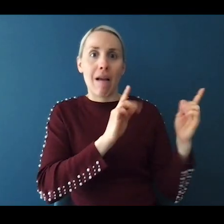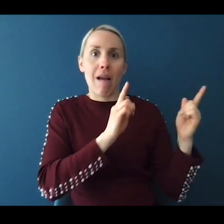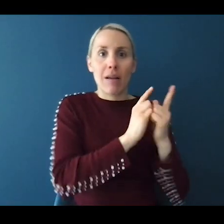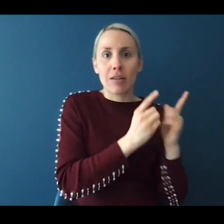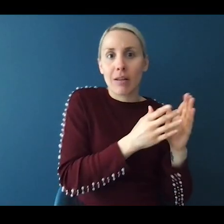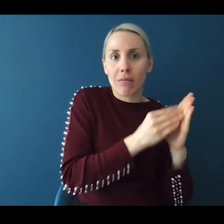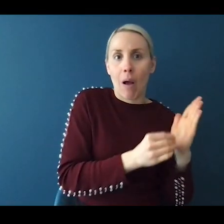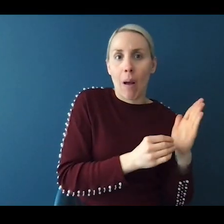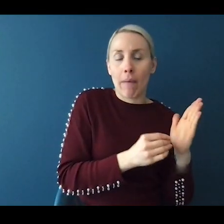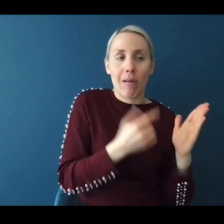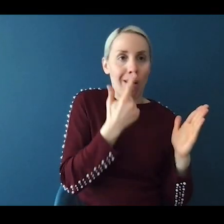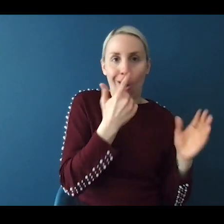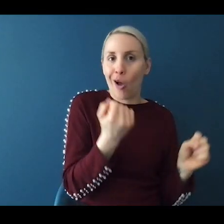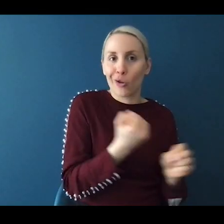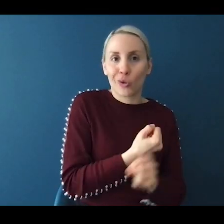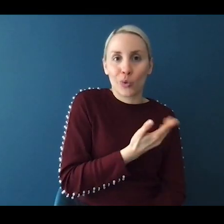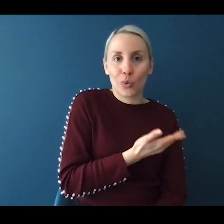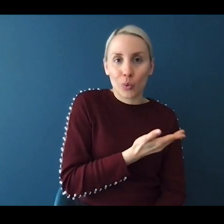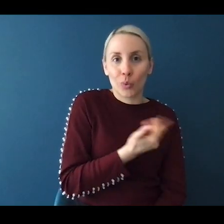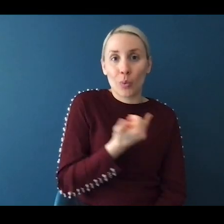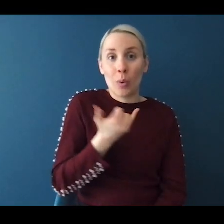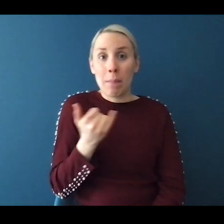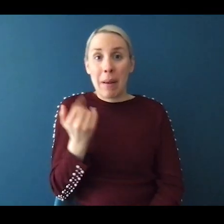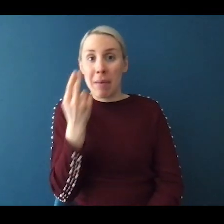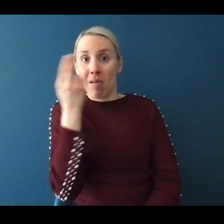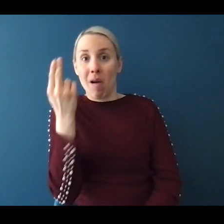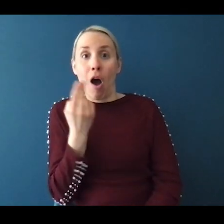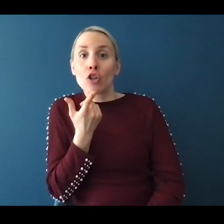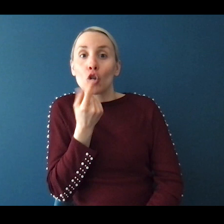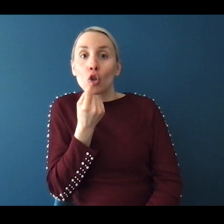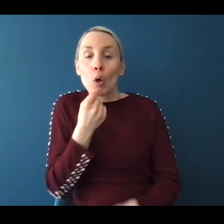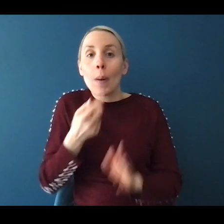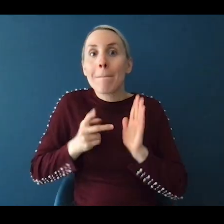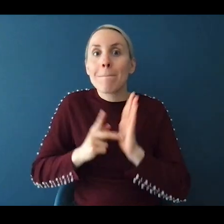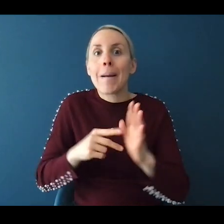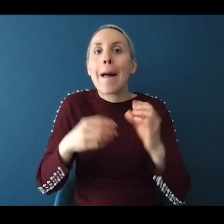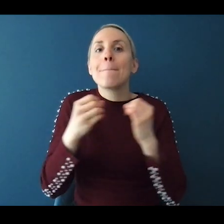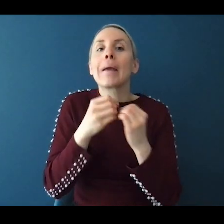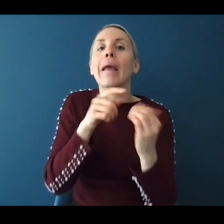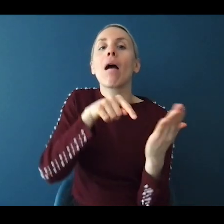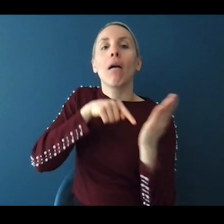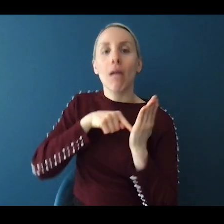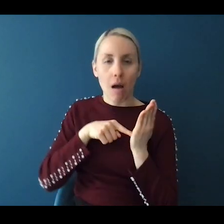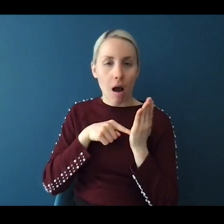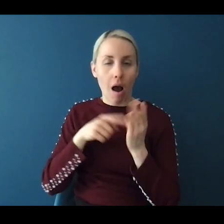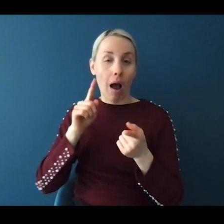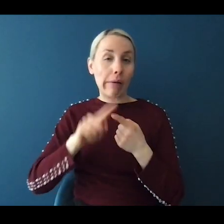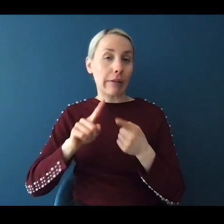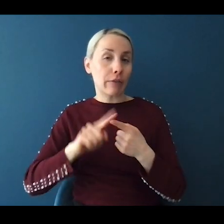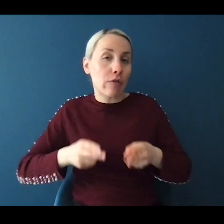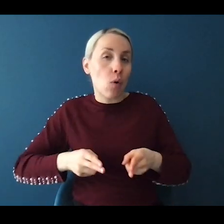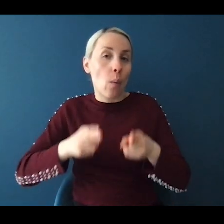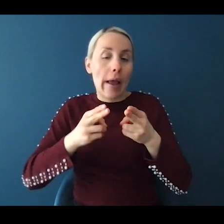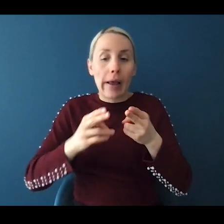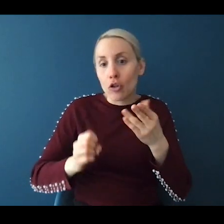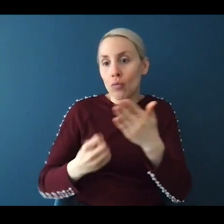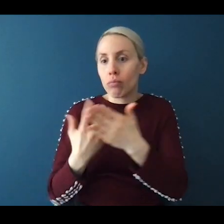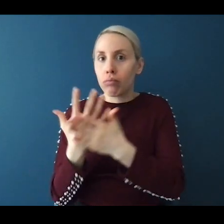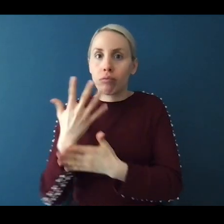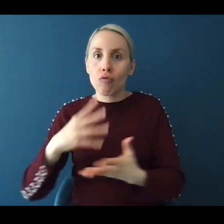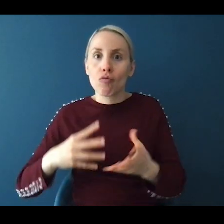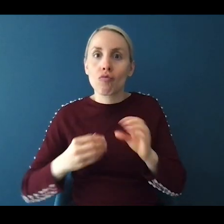kind of articulate any alternatives or any kind of ways they see that developing if certain